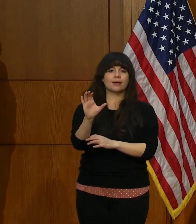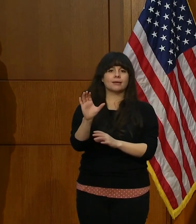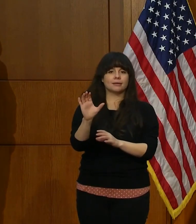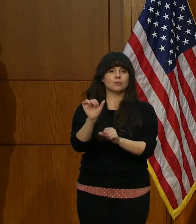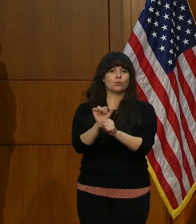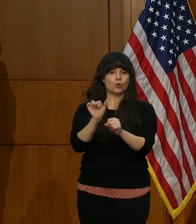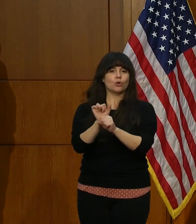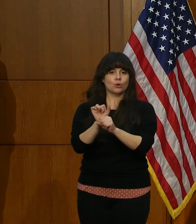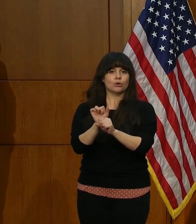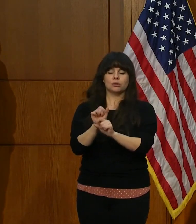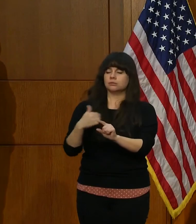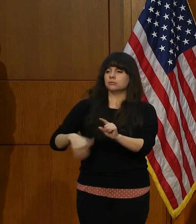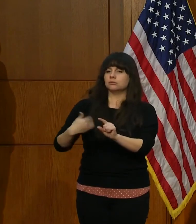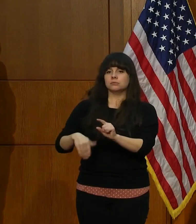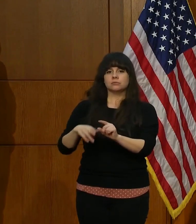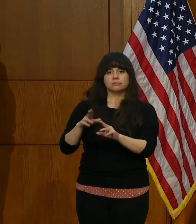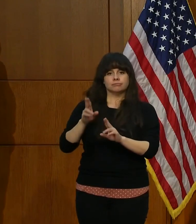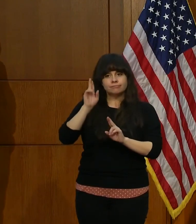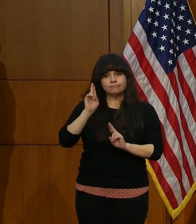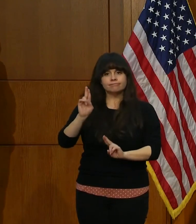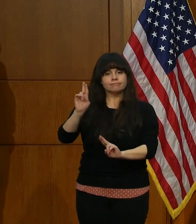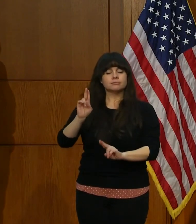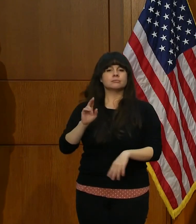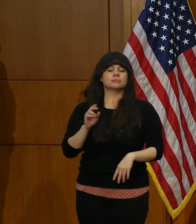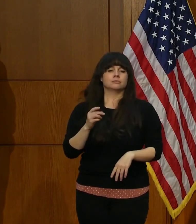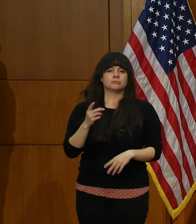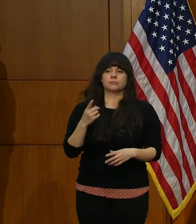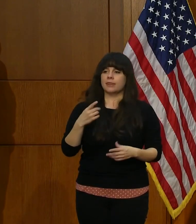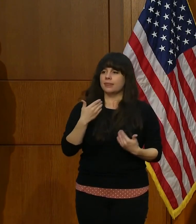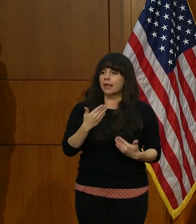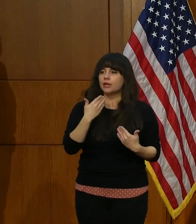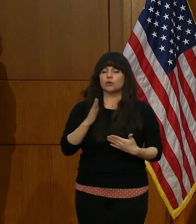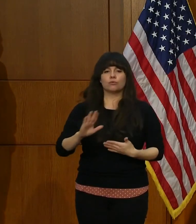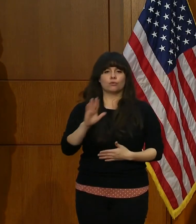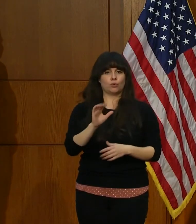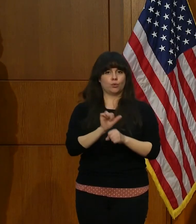HEROIC WORK. WANT TO THANK YOU